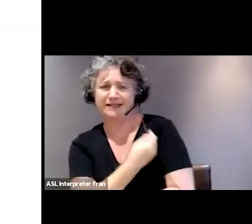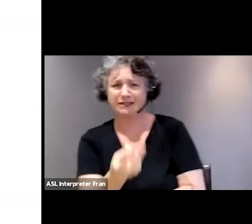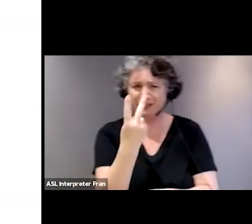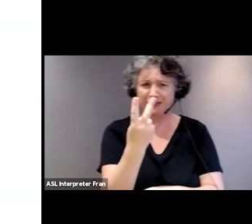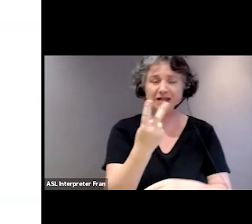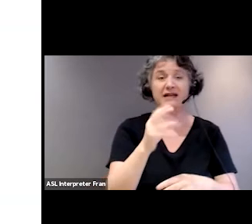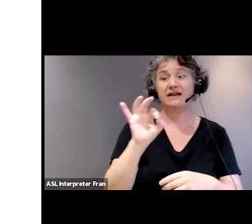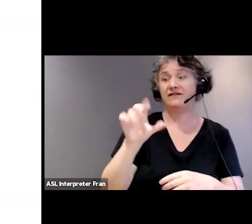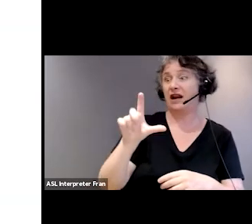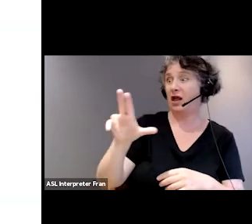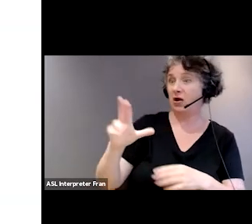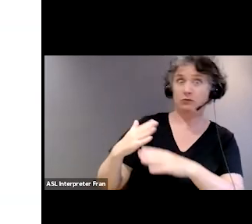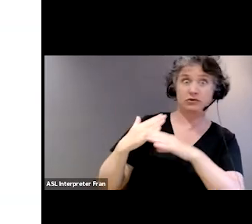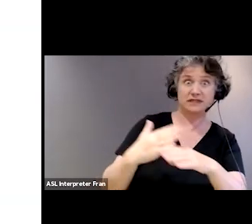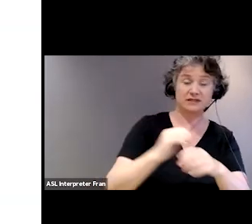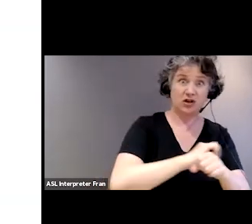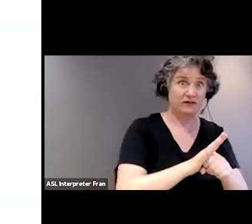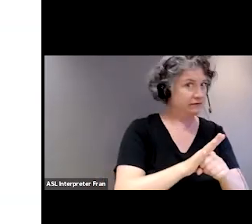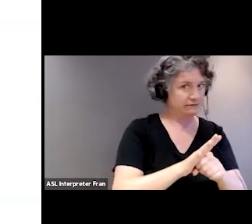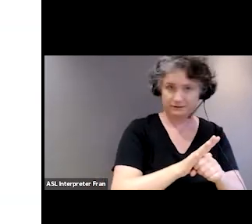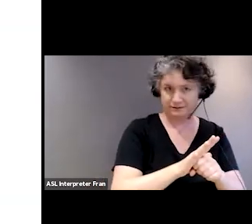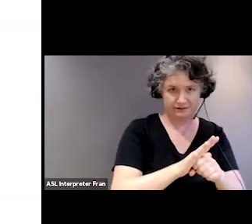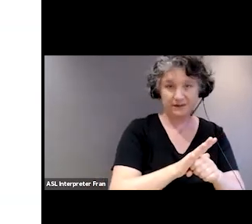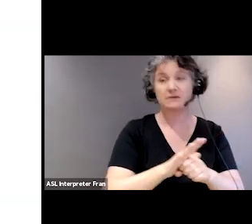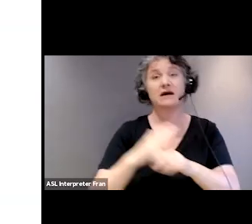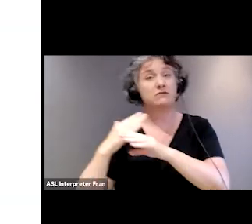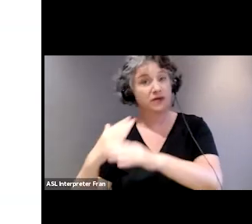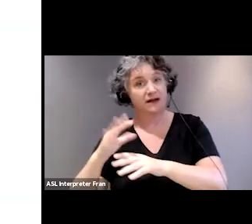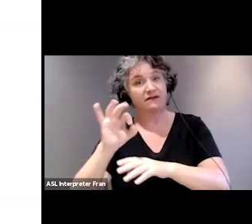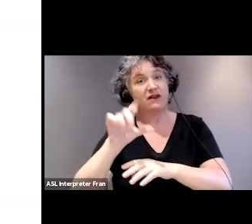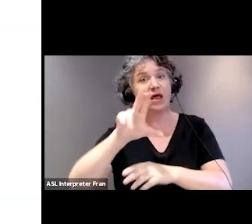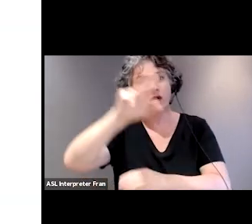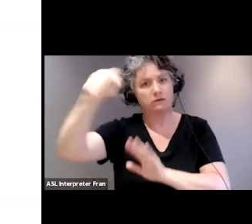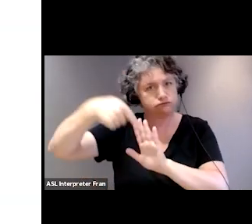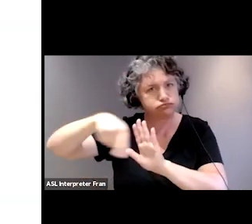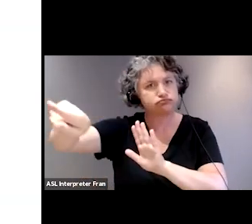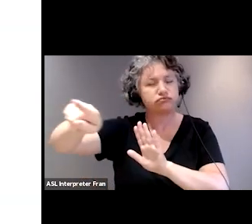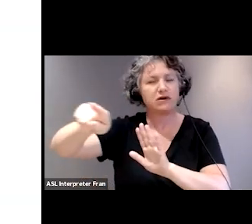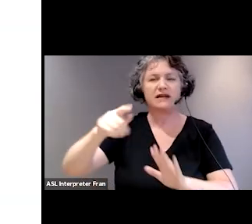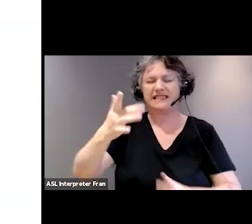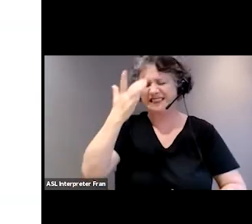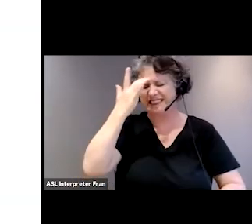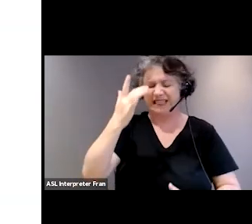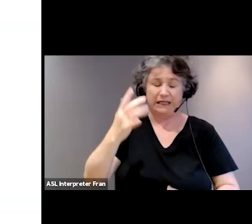physical distancing, sanitizing and washing your hands regularly.